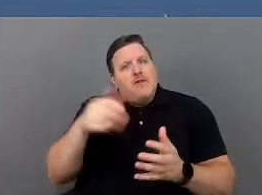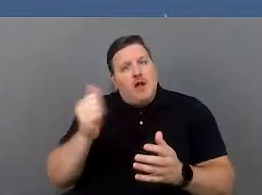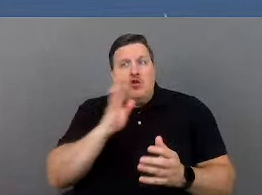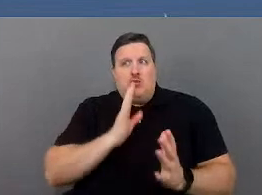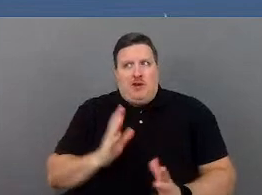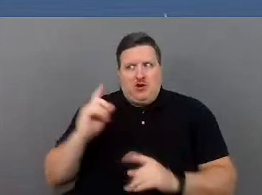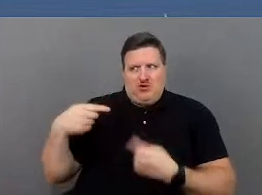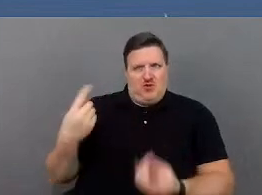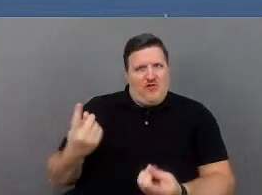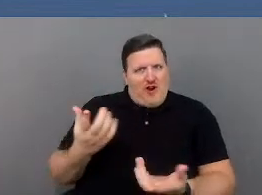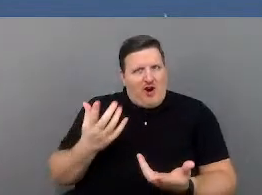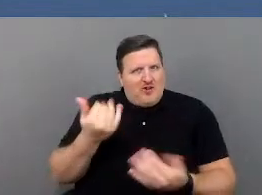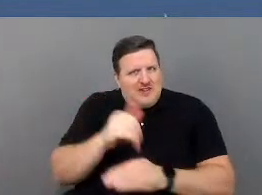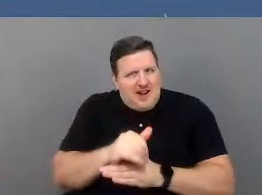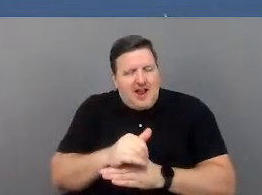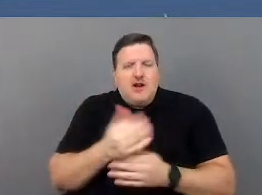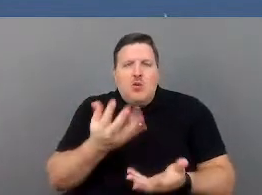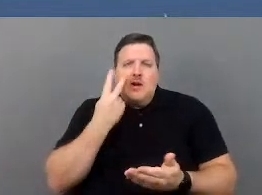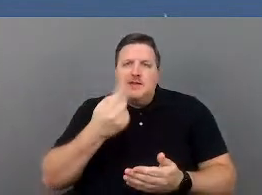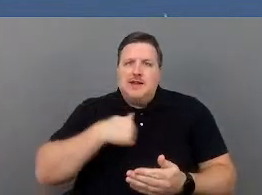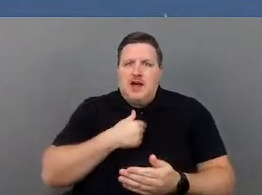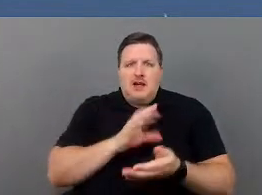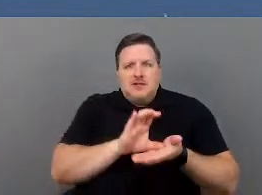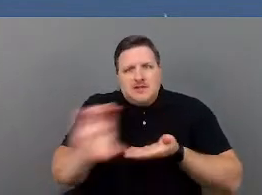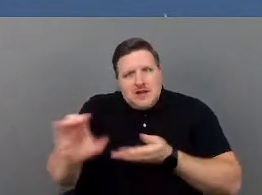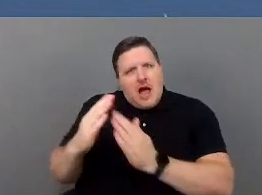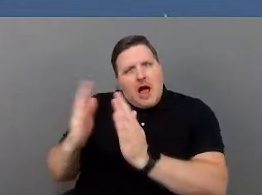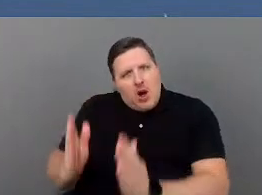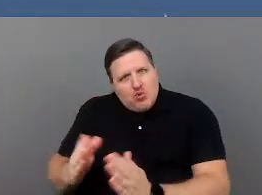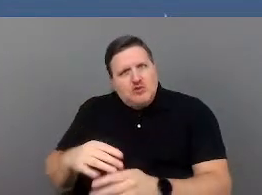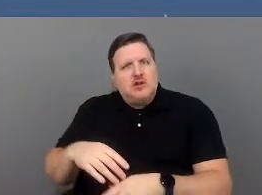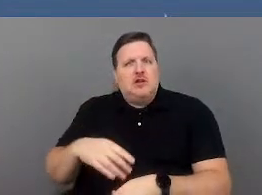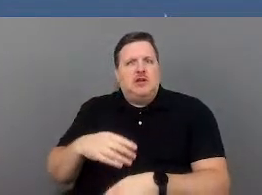WANT TO SEE US FUND HOUSING AND HARM REDUCTION, AMONG OTHER SMART AND EFFECTIVE PUBLIC SAFETY MEASURES.